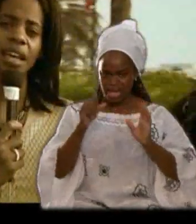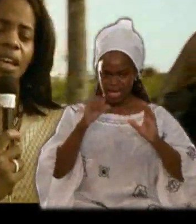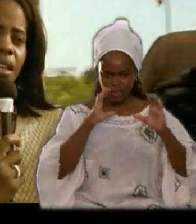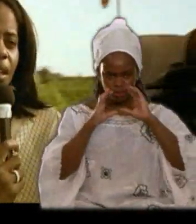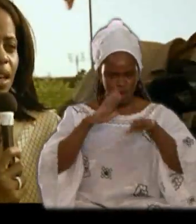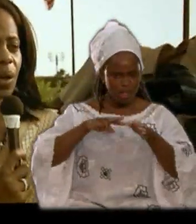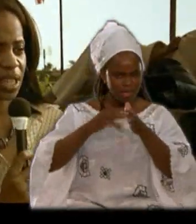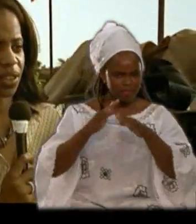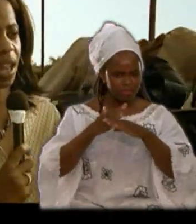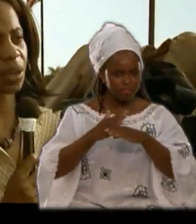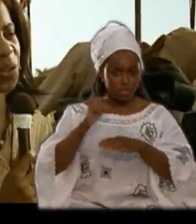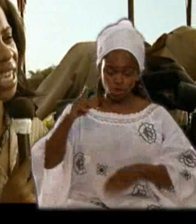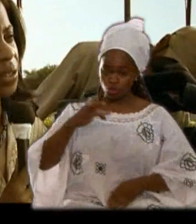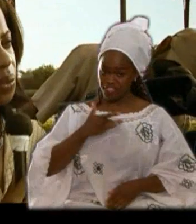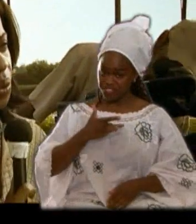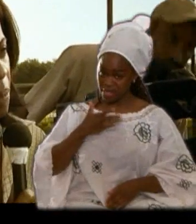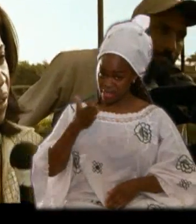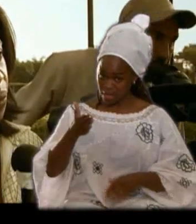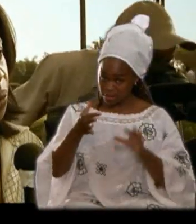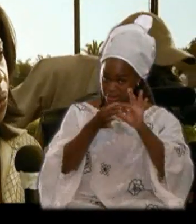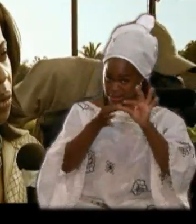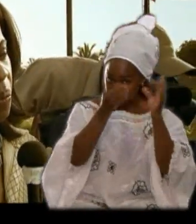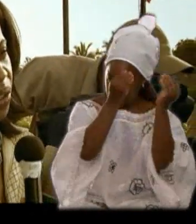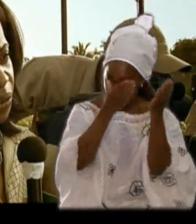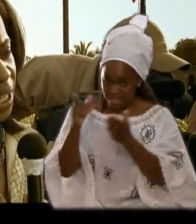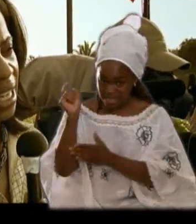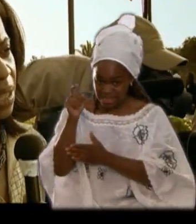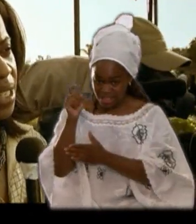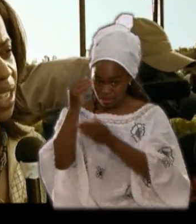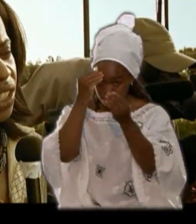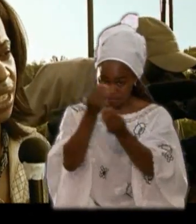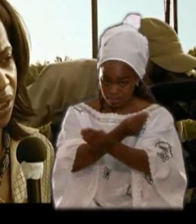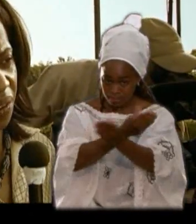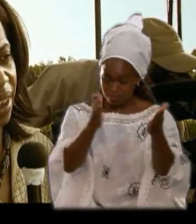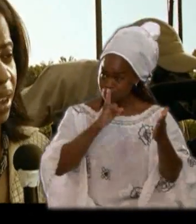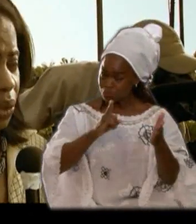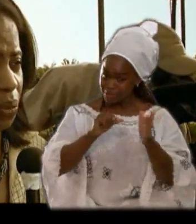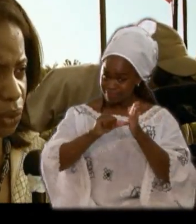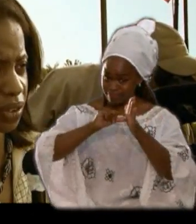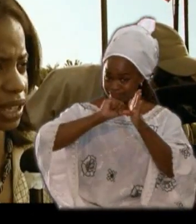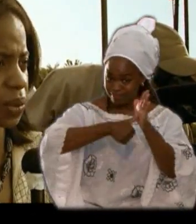As to communication on means of prevention, do you feel that there are messages that need to be conveyed more effectively?